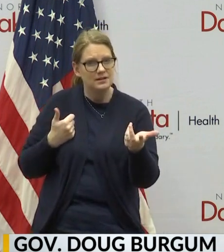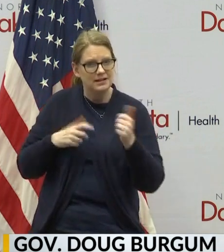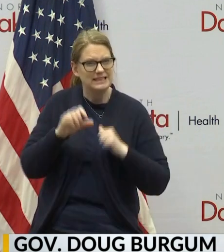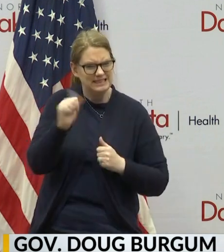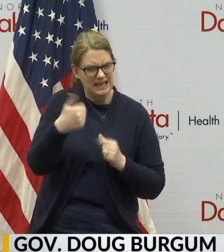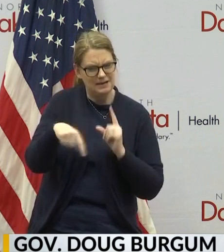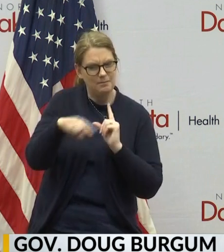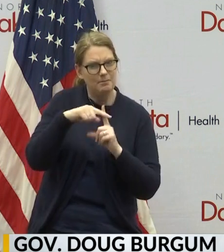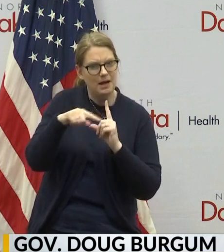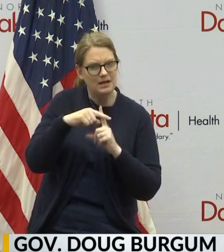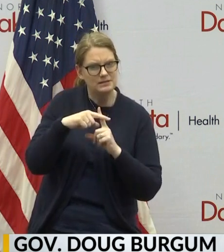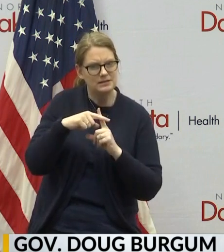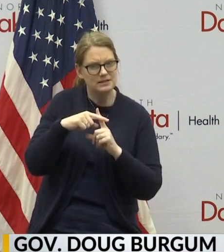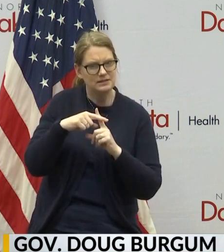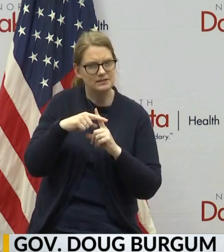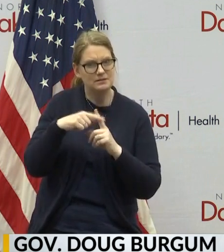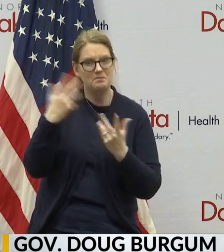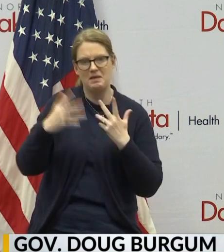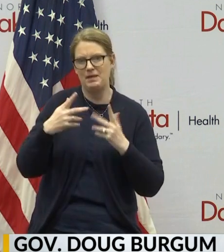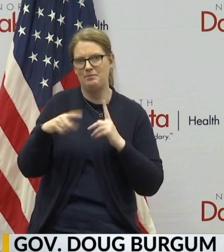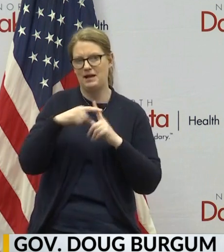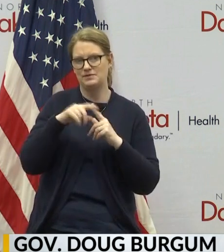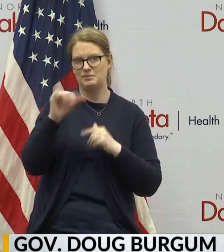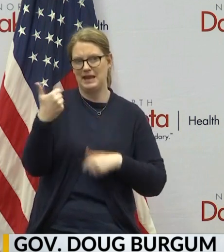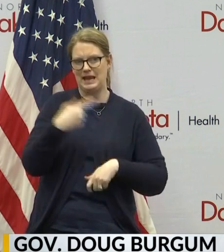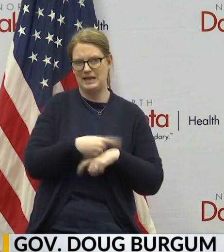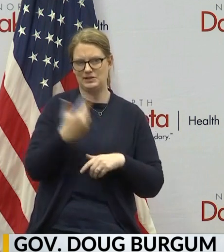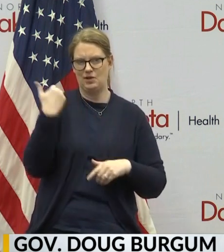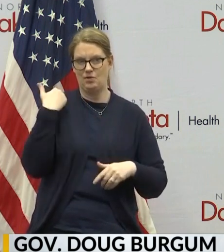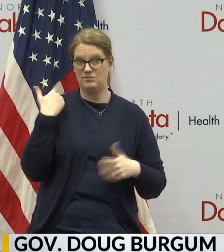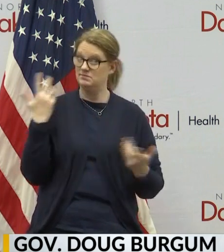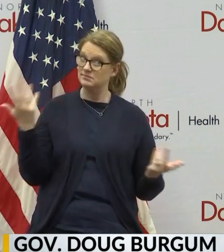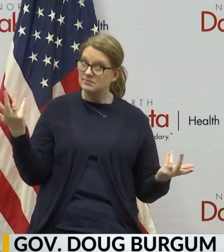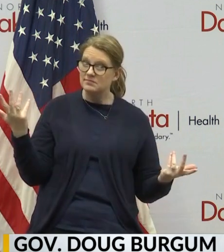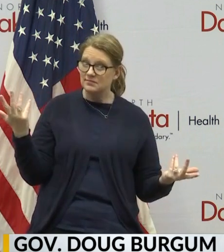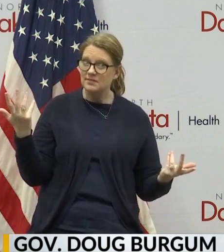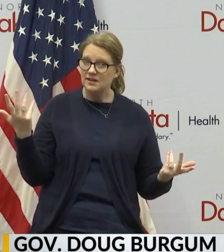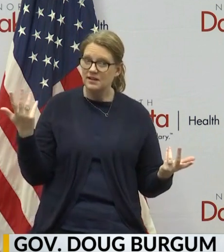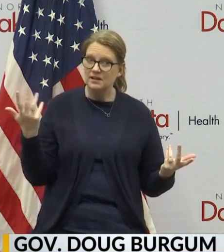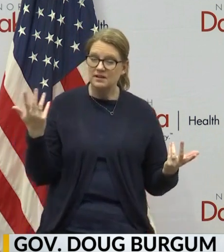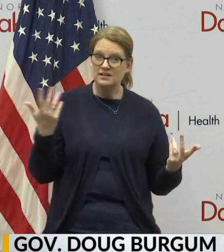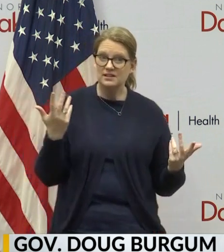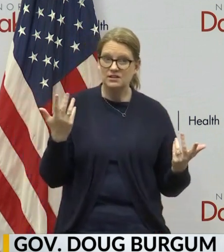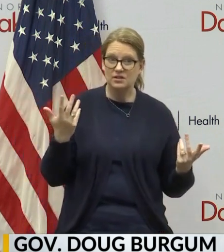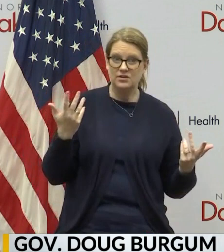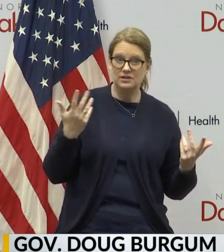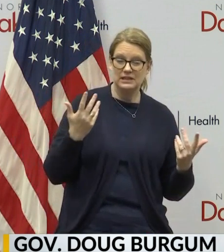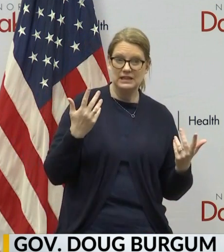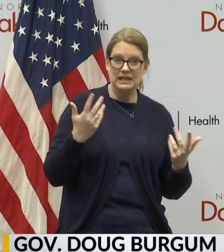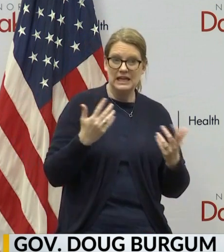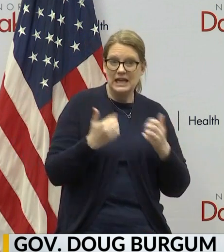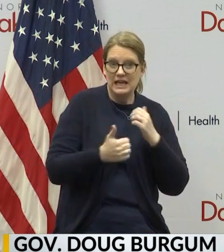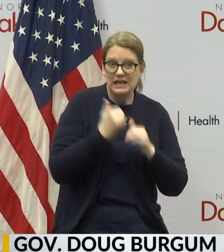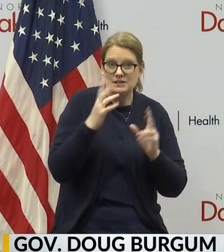AGAIN, WE HAVE 68 CASES NOW WHEN SOMEONE HAS THE DISEASE ABOUT KNOWING AND LATER THEY REALIZE THEY HAVE SYMPTOMS AND IT'S 10